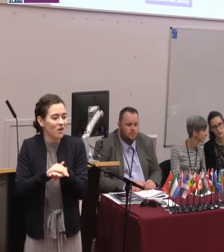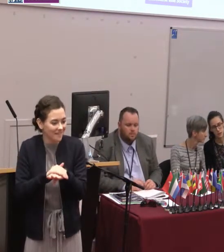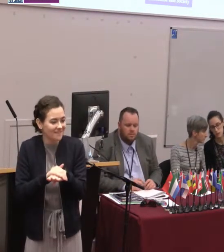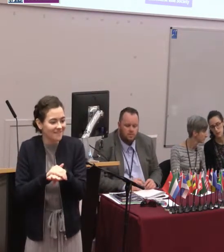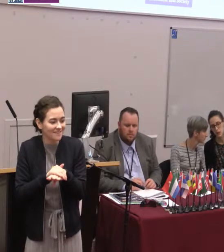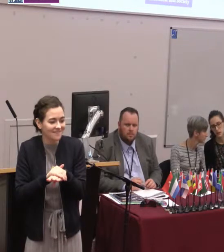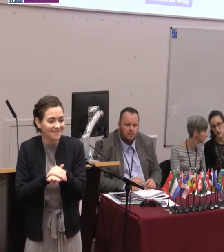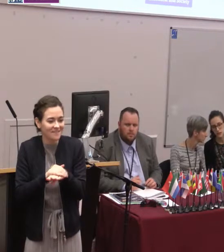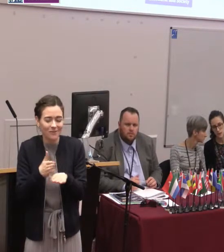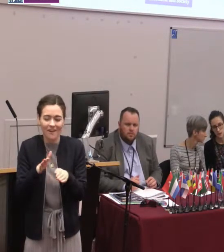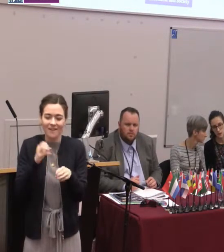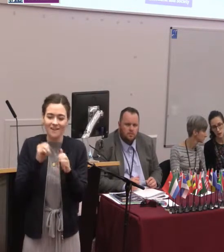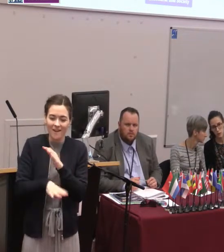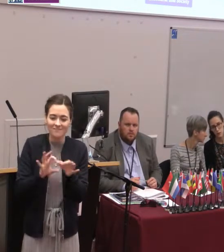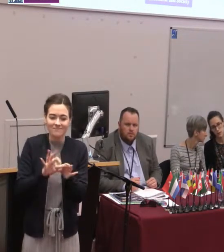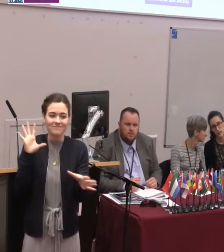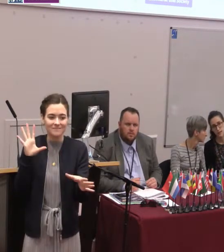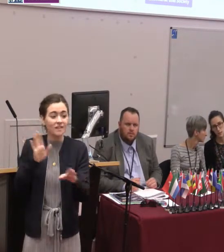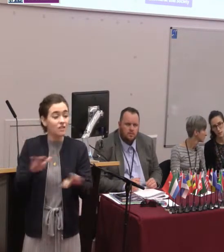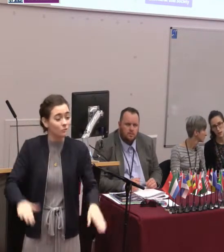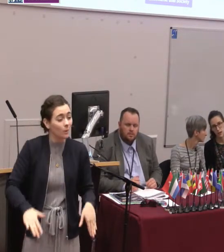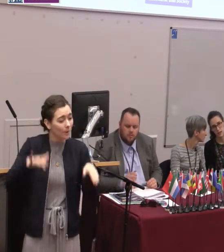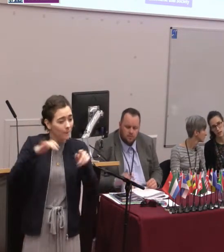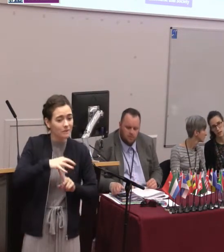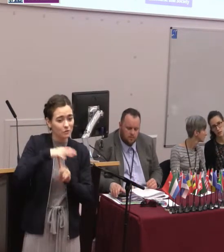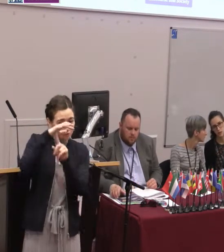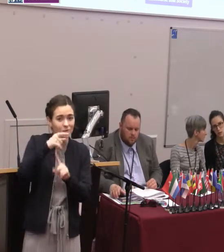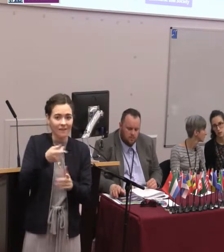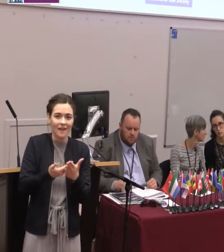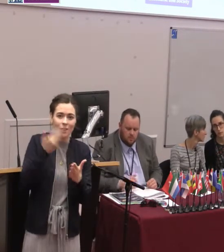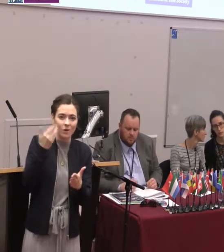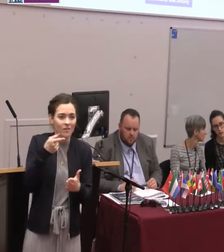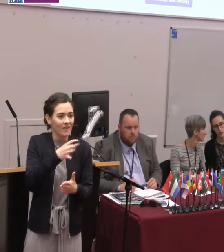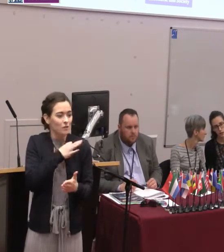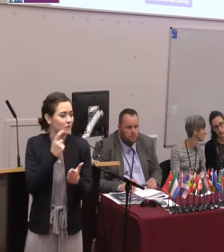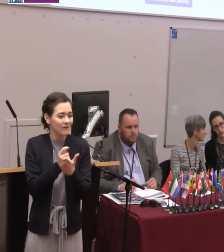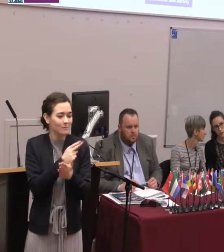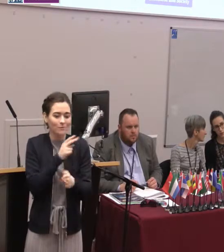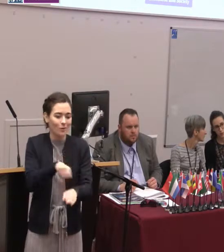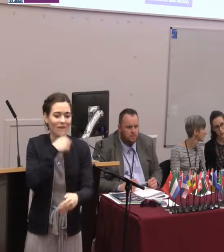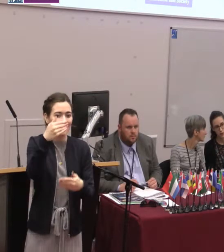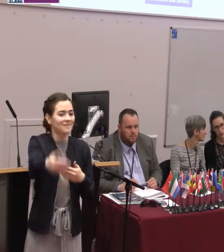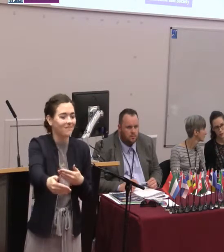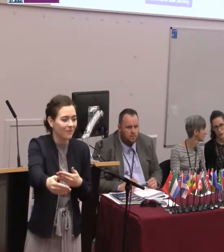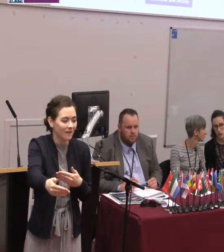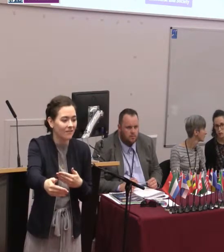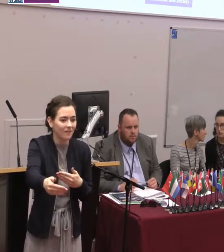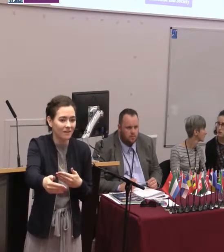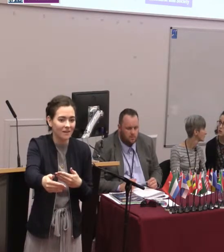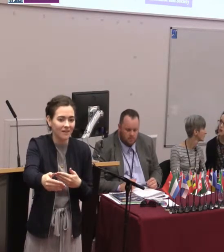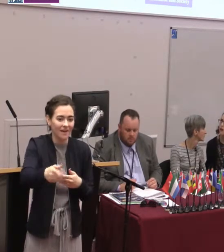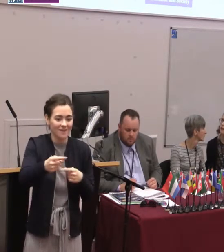Children and institutions learned that good times do not last and always come and go.